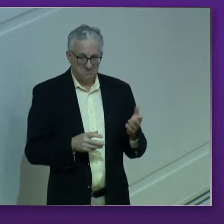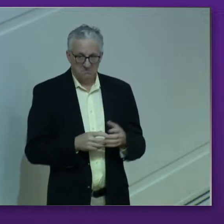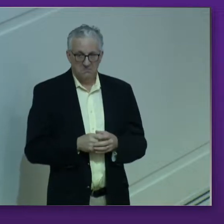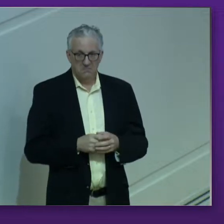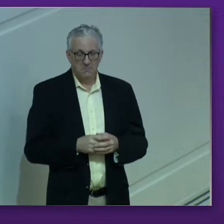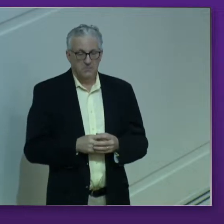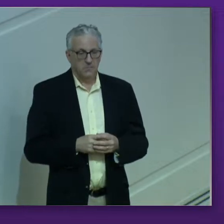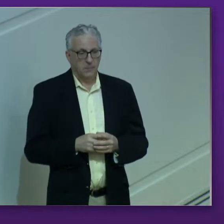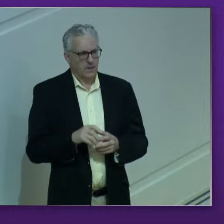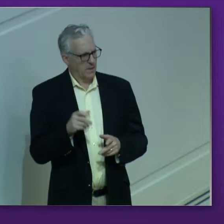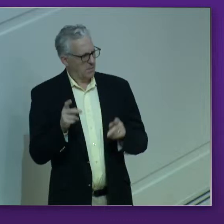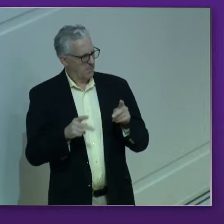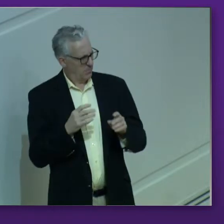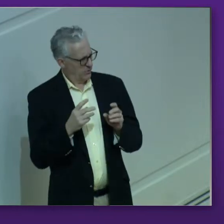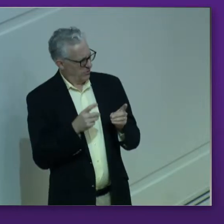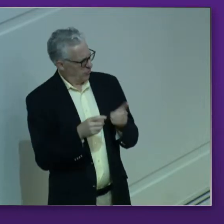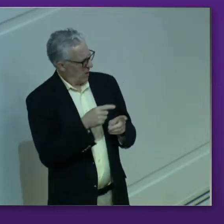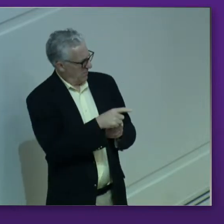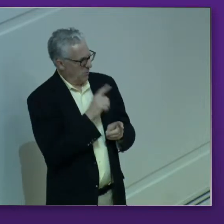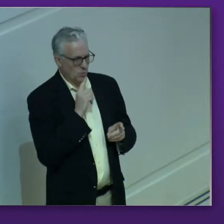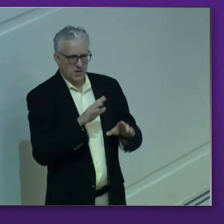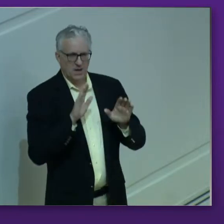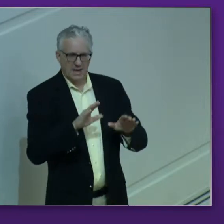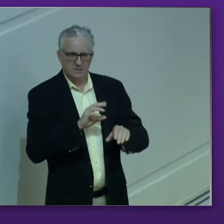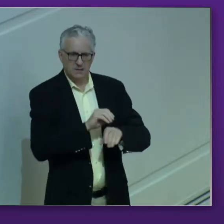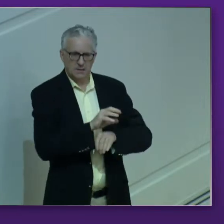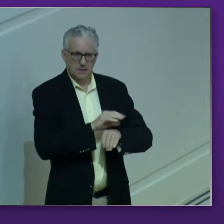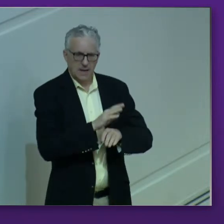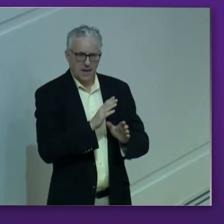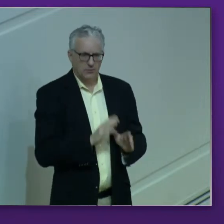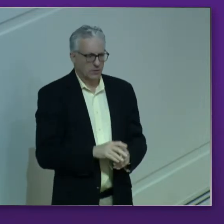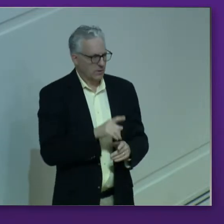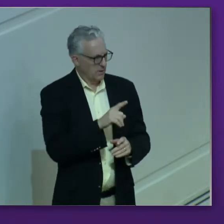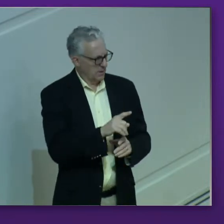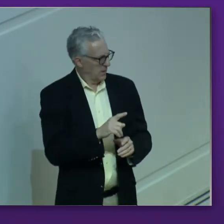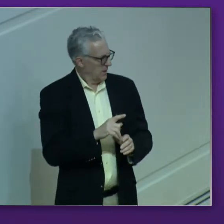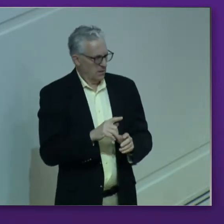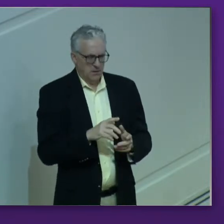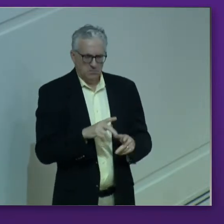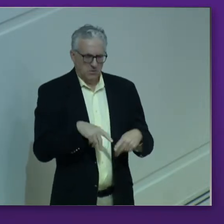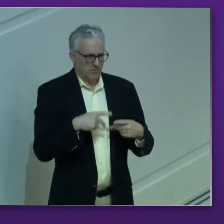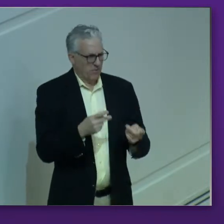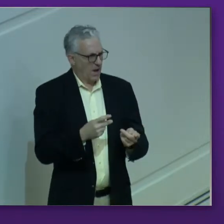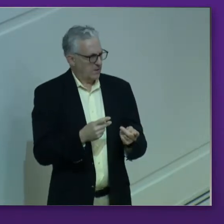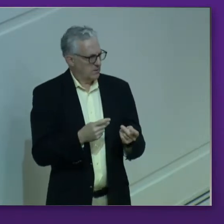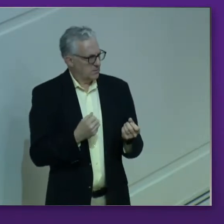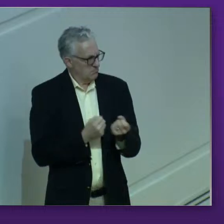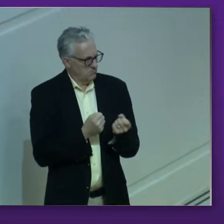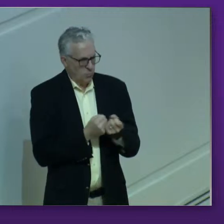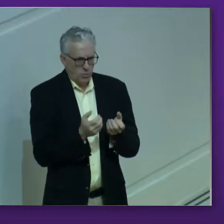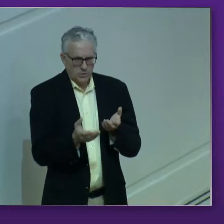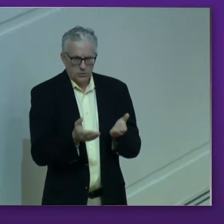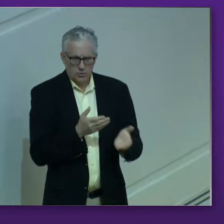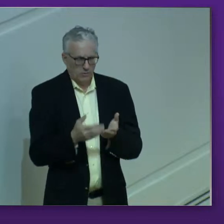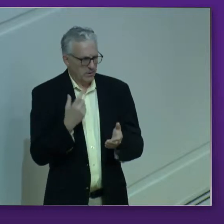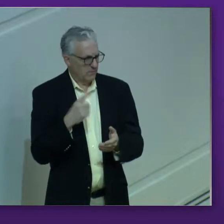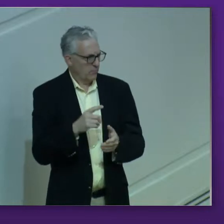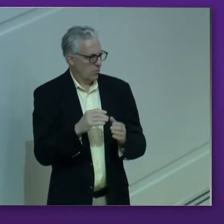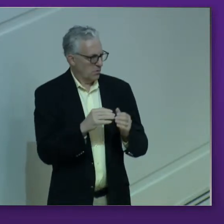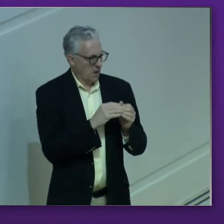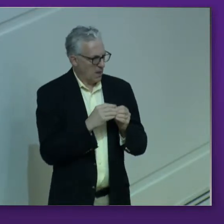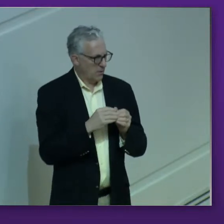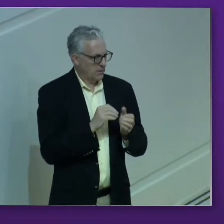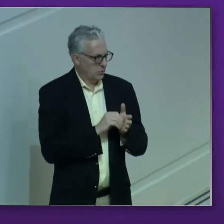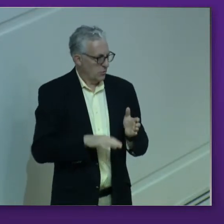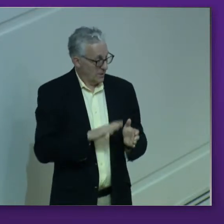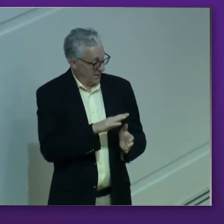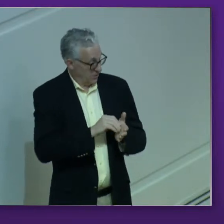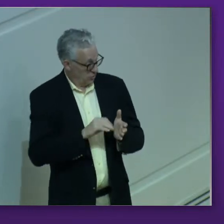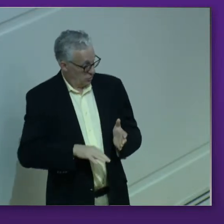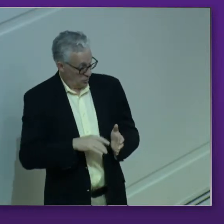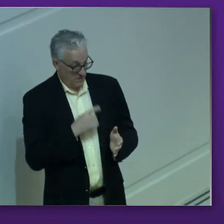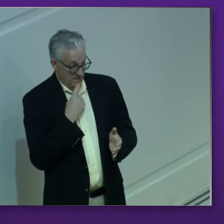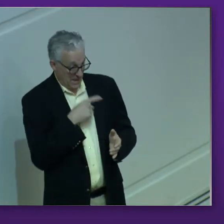[LISTING NAMES] TO THE STAGE.